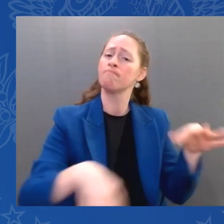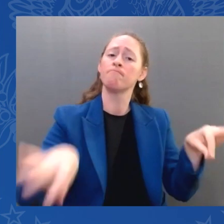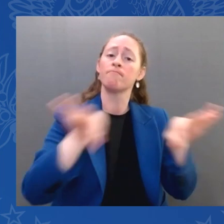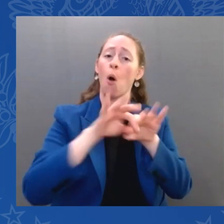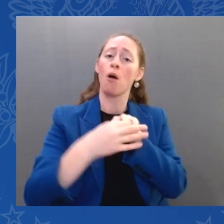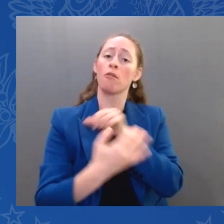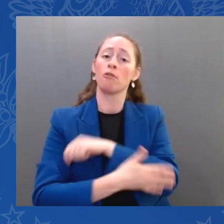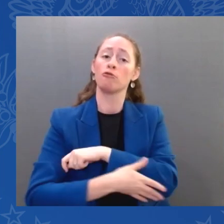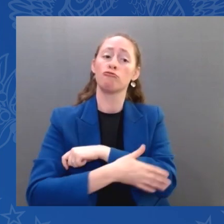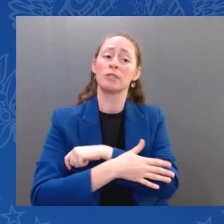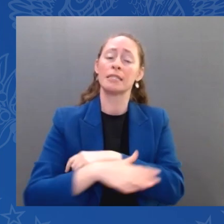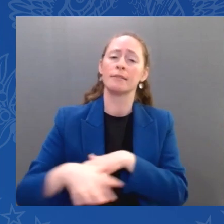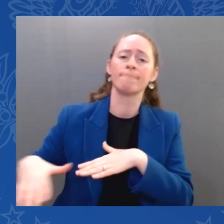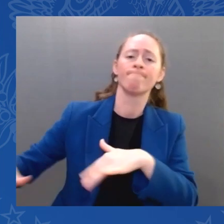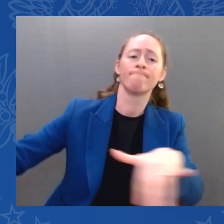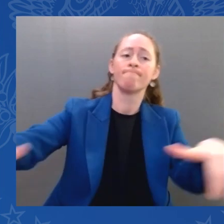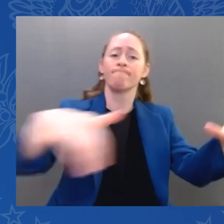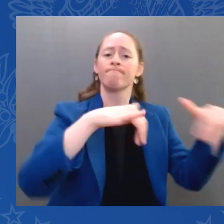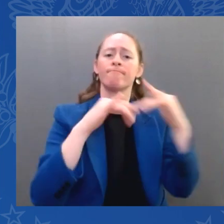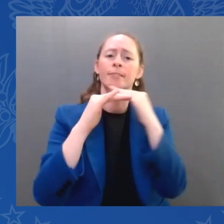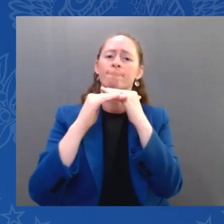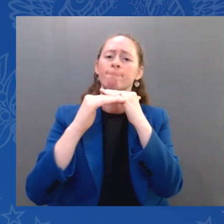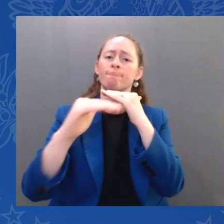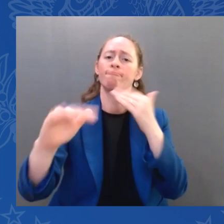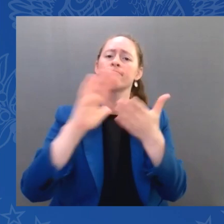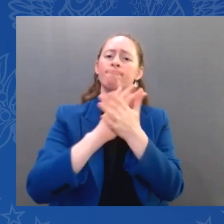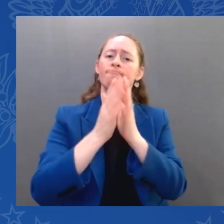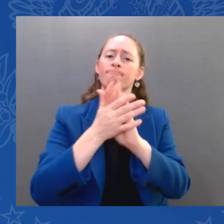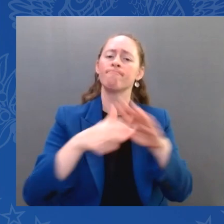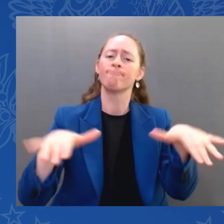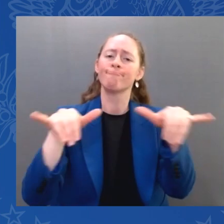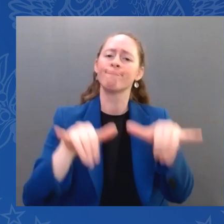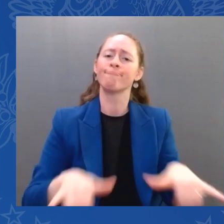a place where we preserve the rights but fulfill our responsibilities.